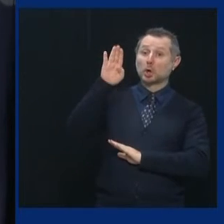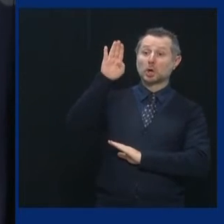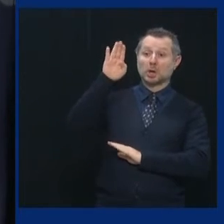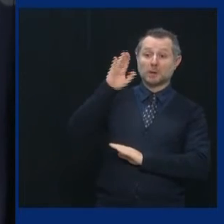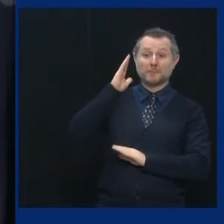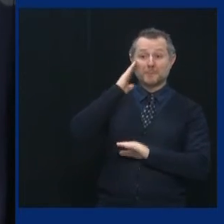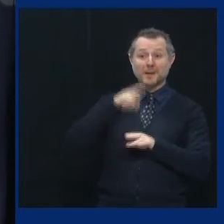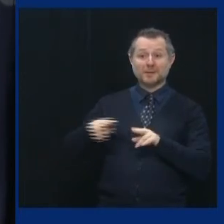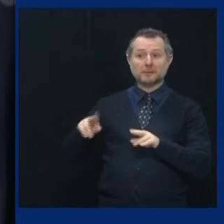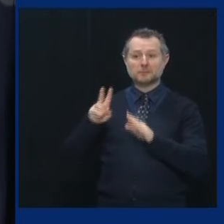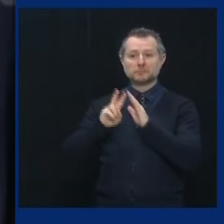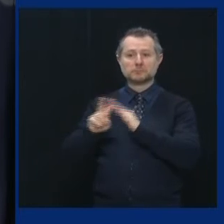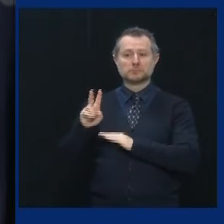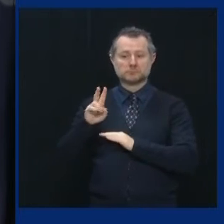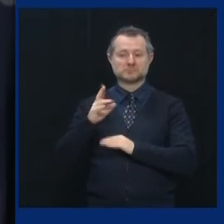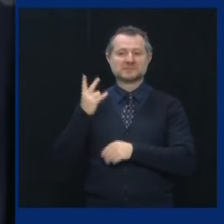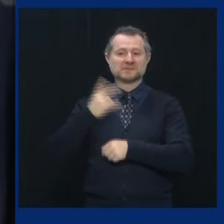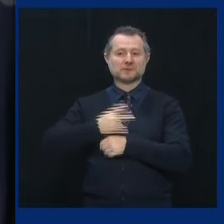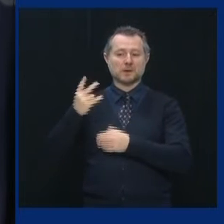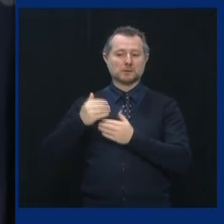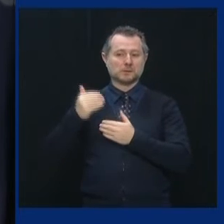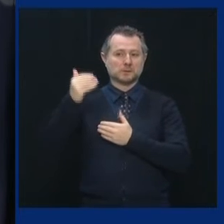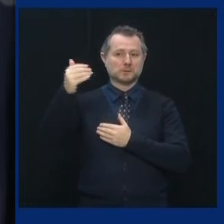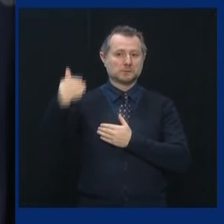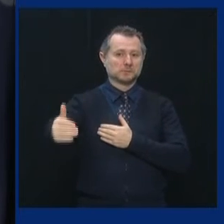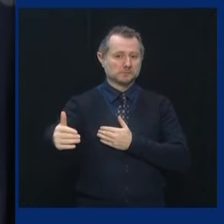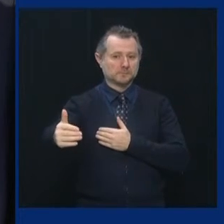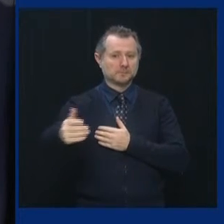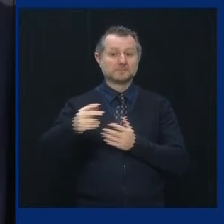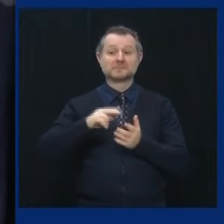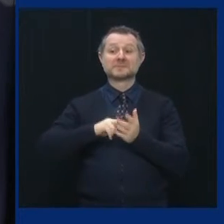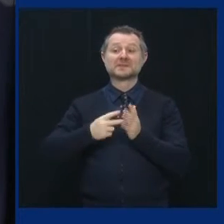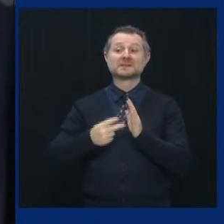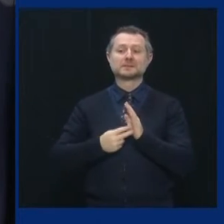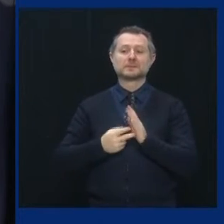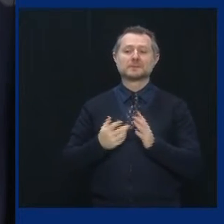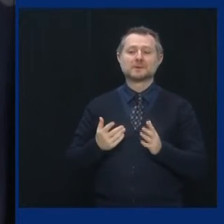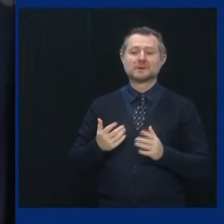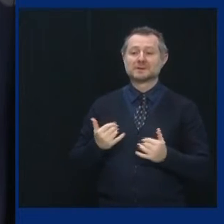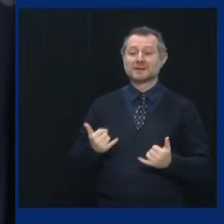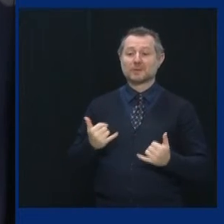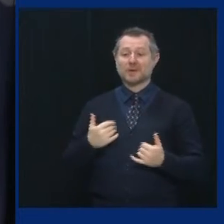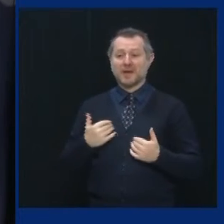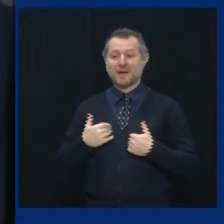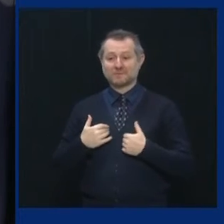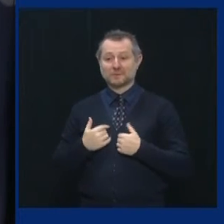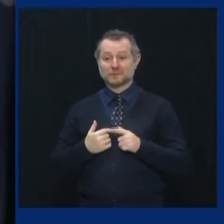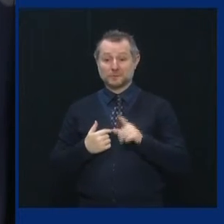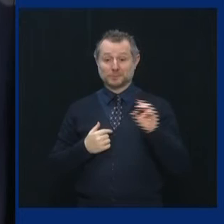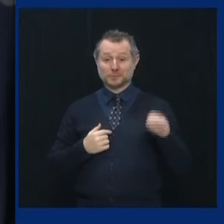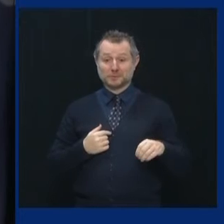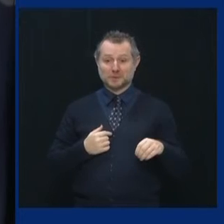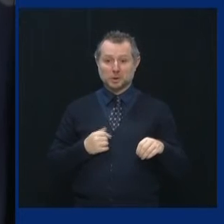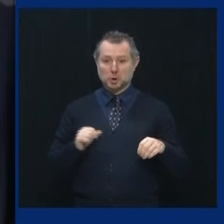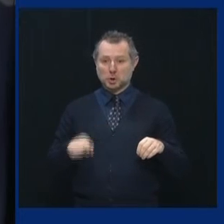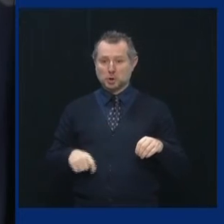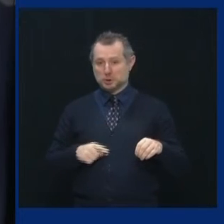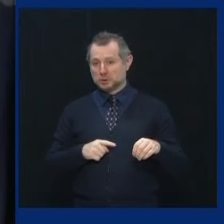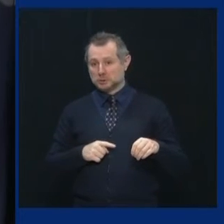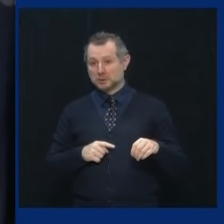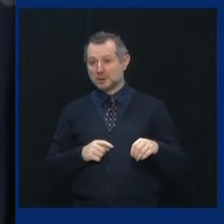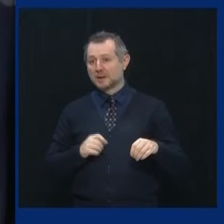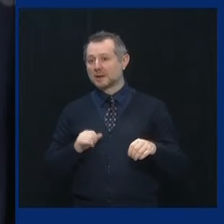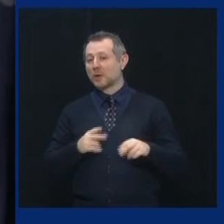WHAT IS YOUR SURGE CAPACITY FOR